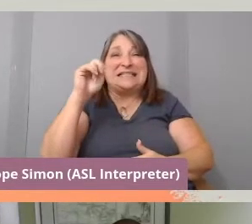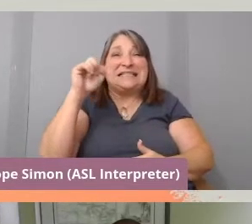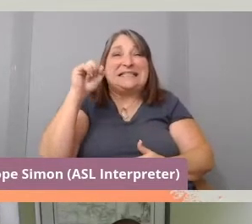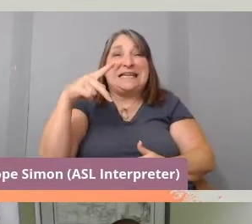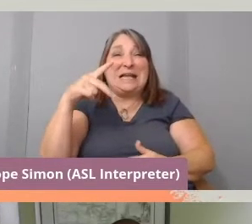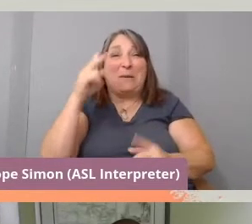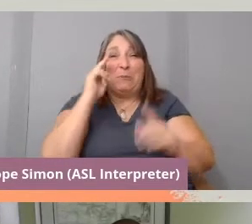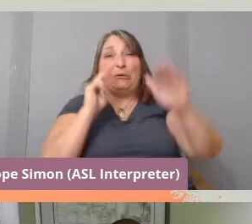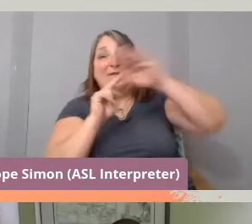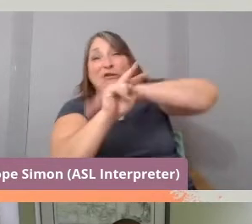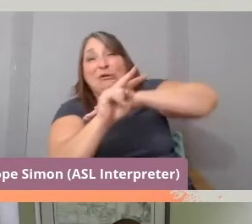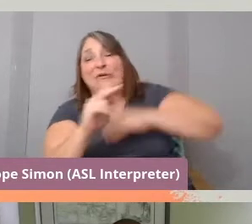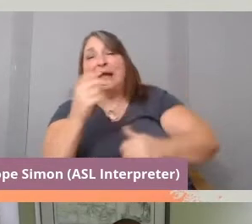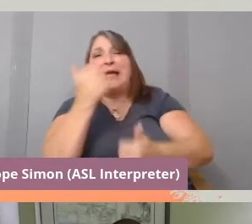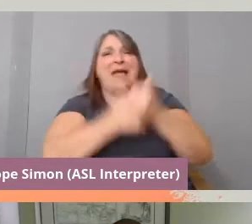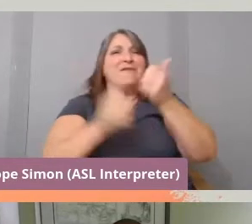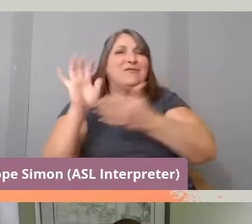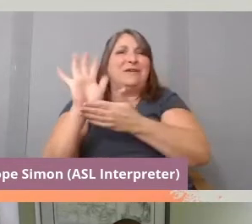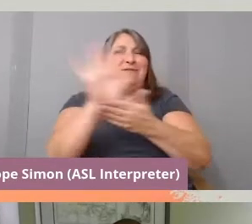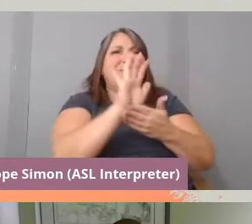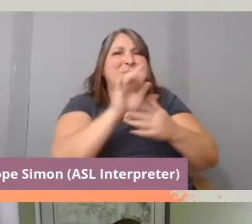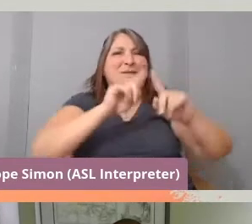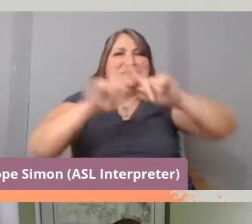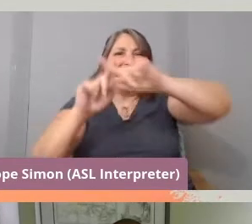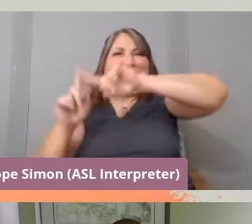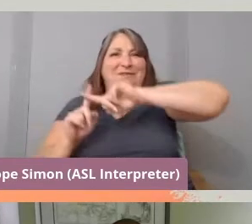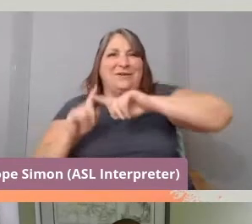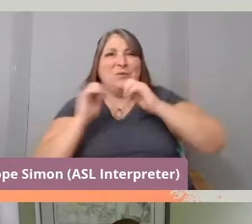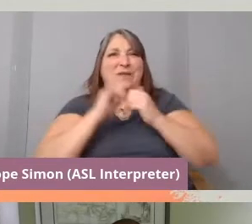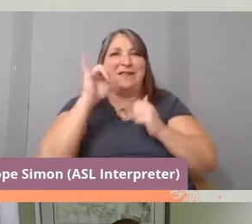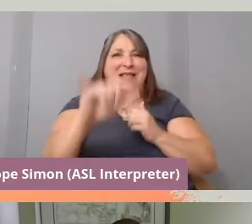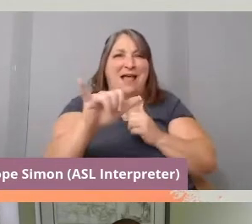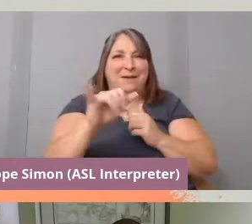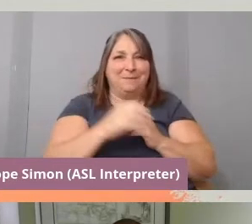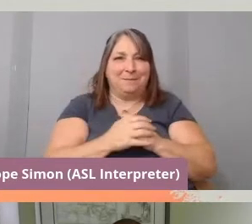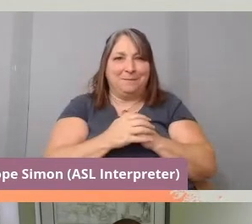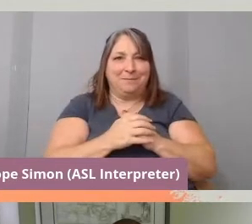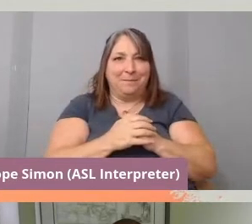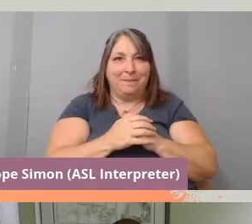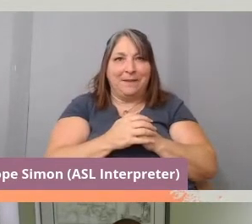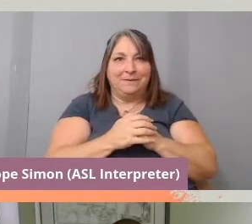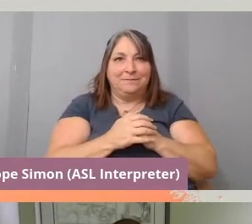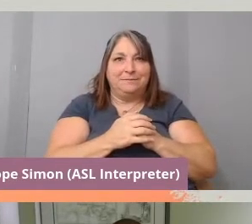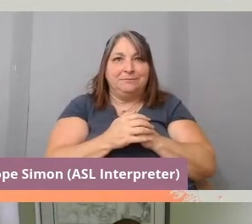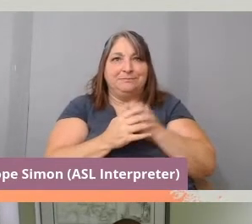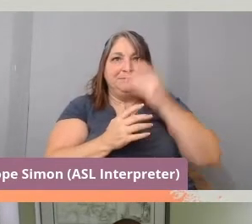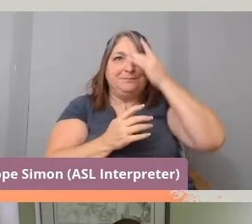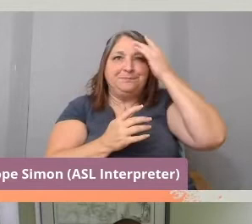Every film is really different in that equation. And who has the right to tell the stories,